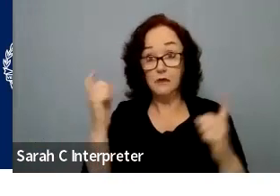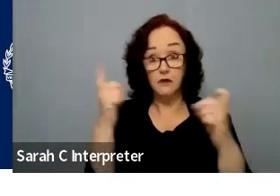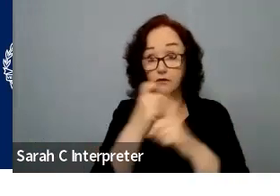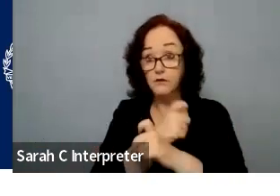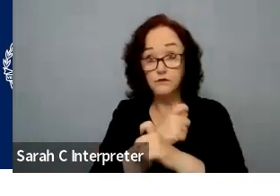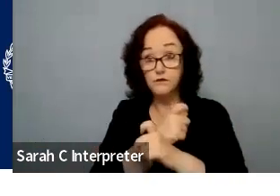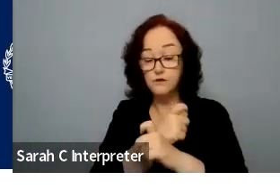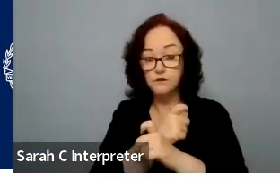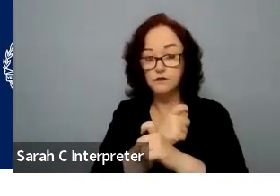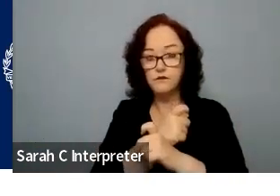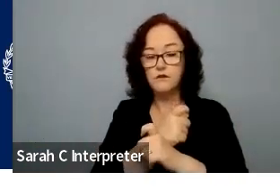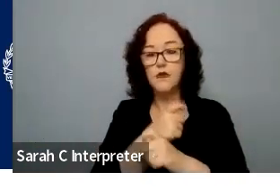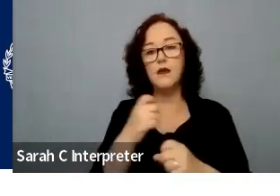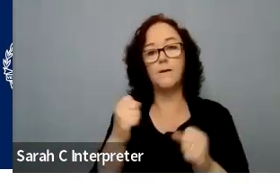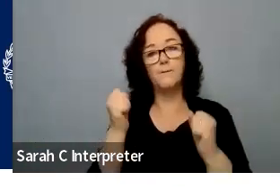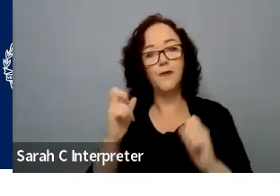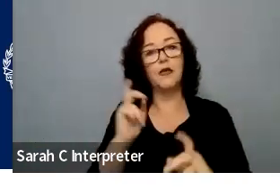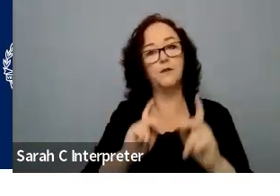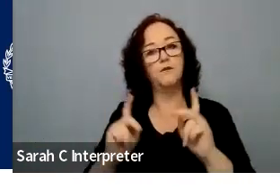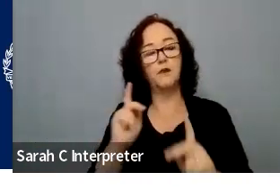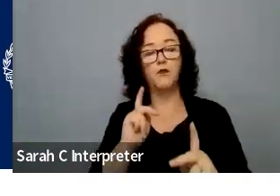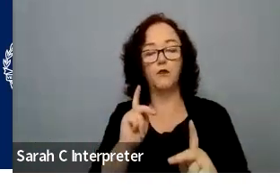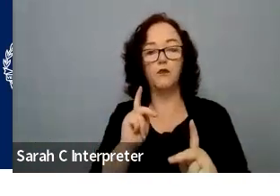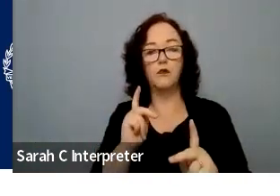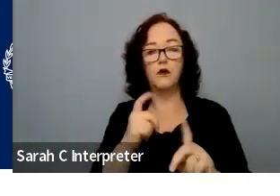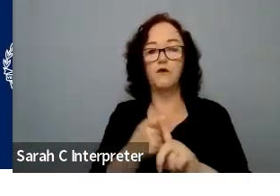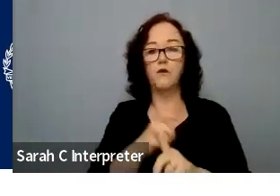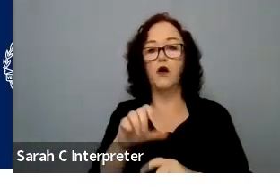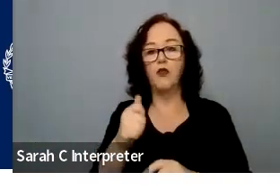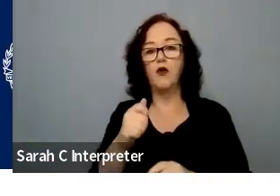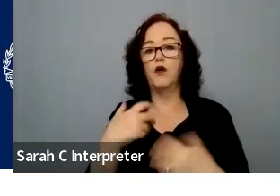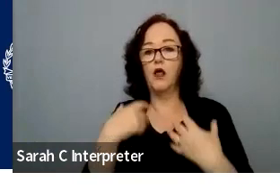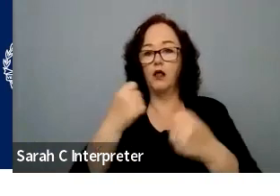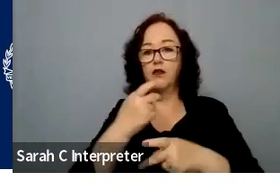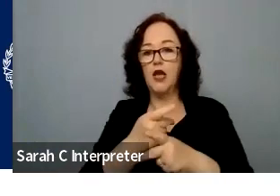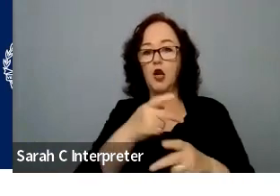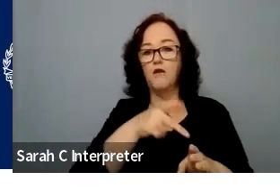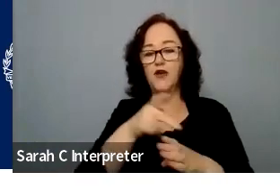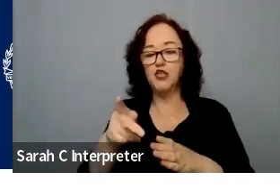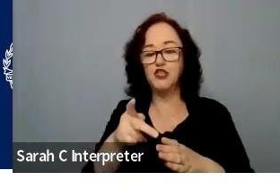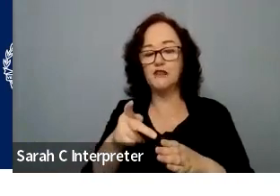you know, people from other, you know, healthcare professions to buy into this and so we have to